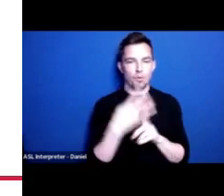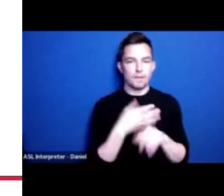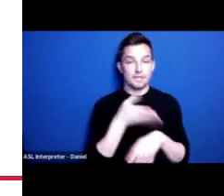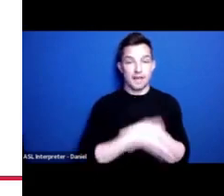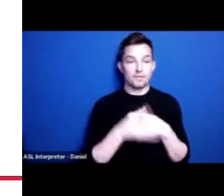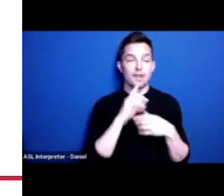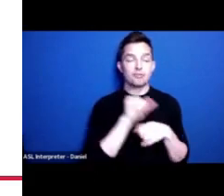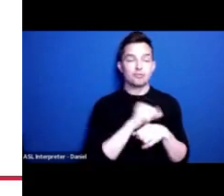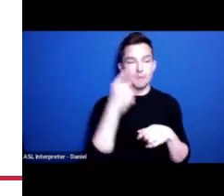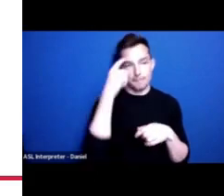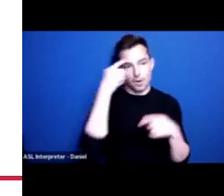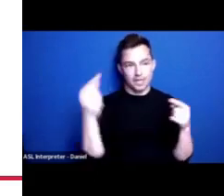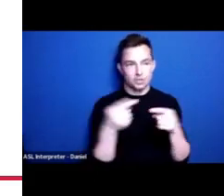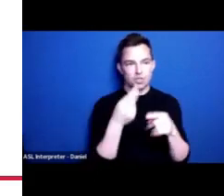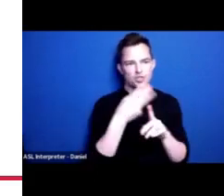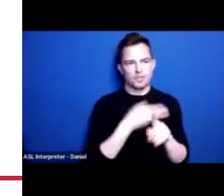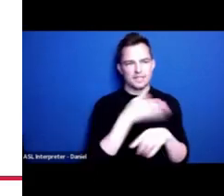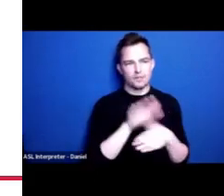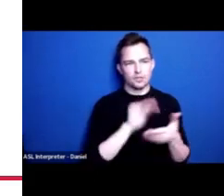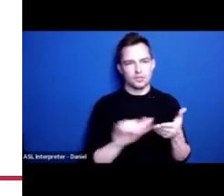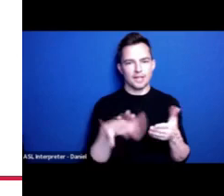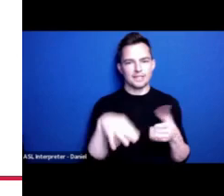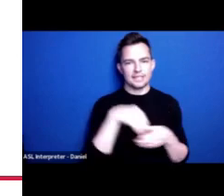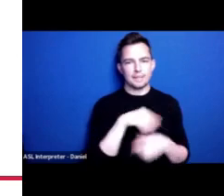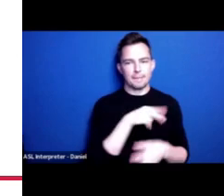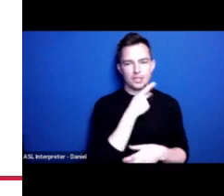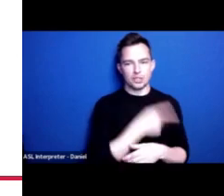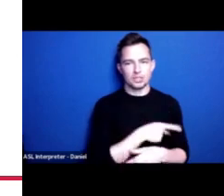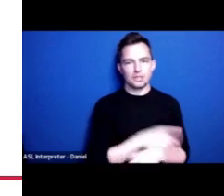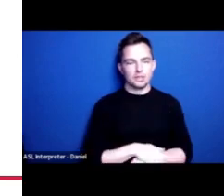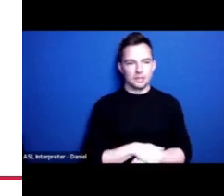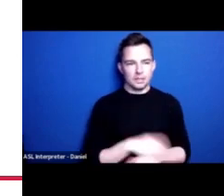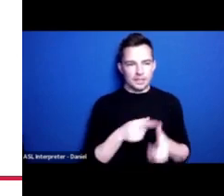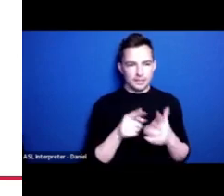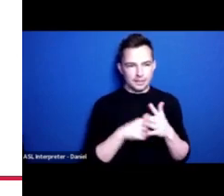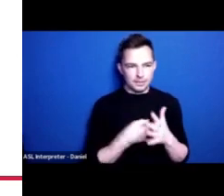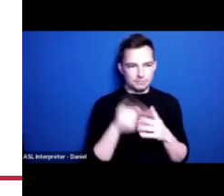brain injury that was two months after being discharged as an inpatient. I started of by taking one class at a local